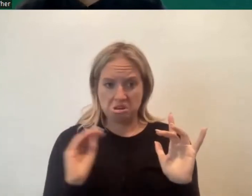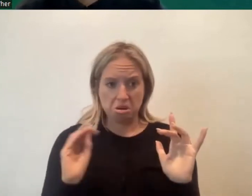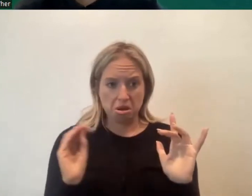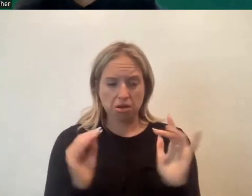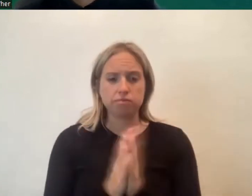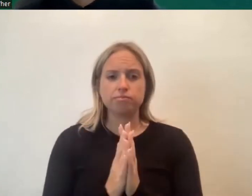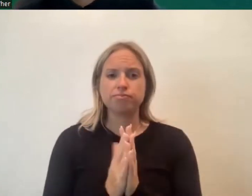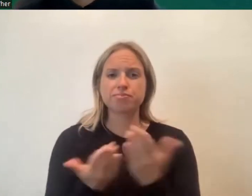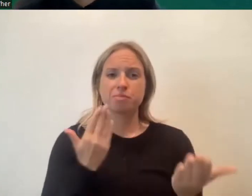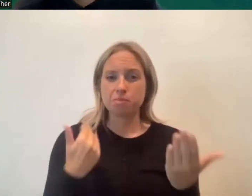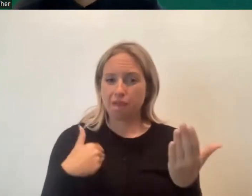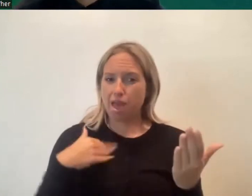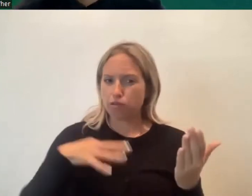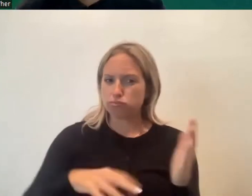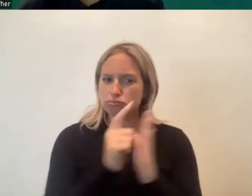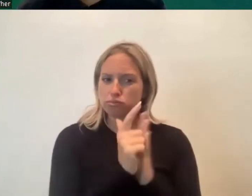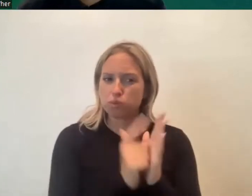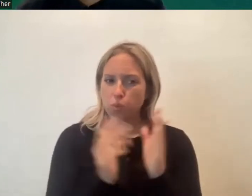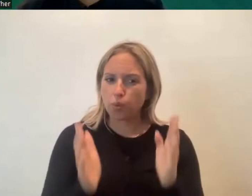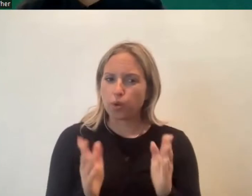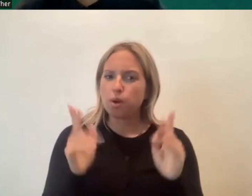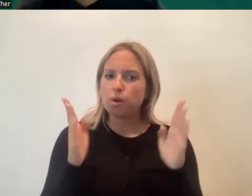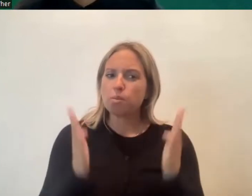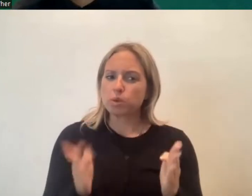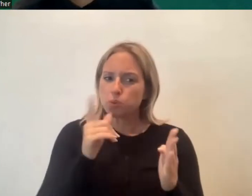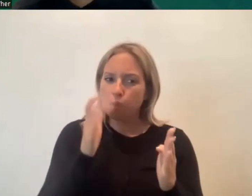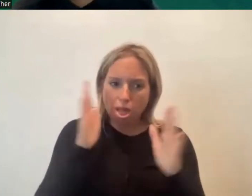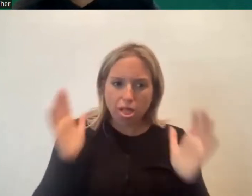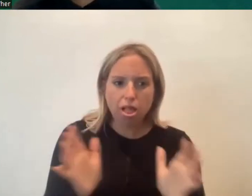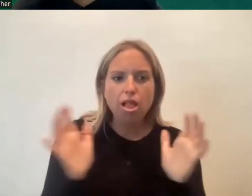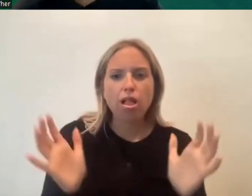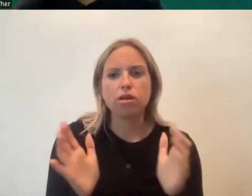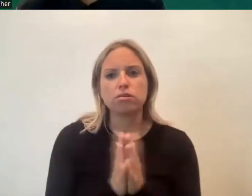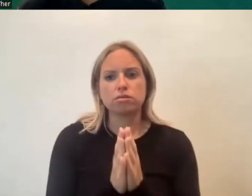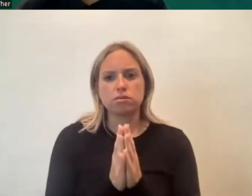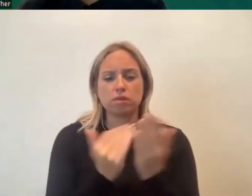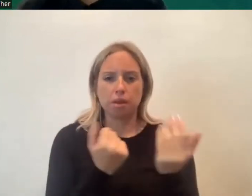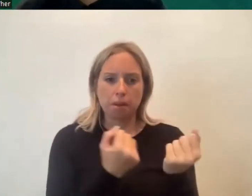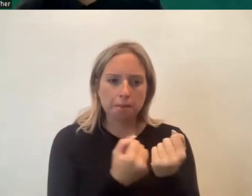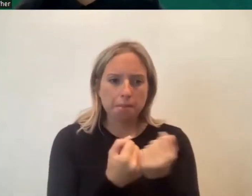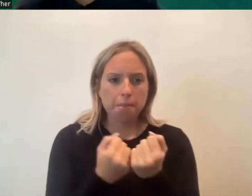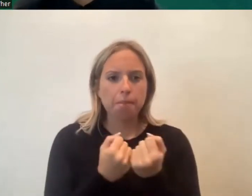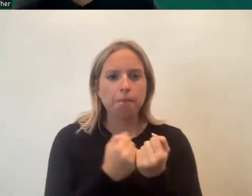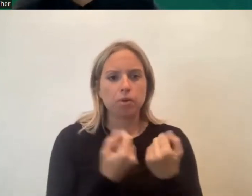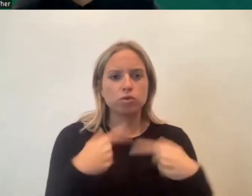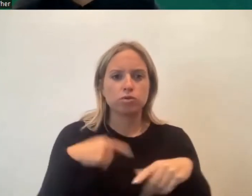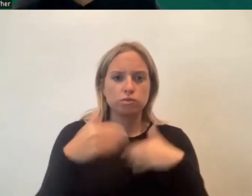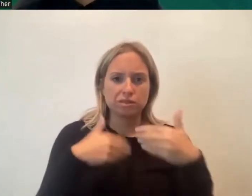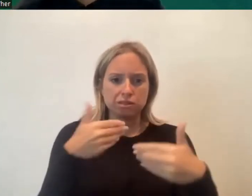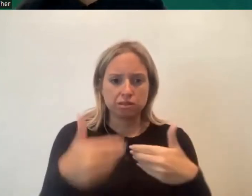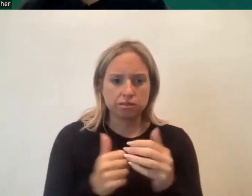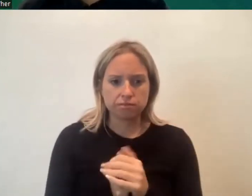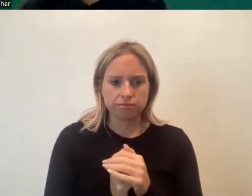a lawyer or somebody to help you out through that whole process and about that appeal process,